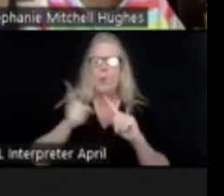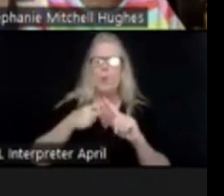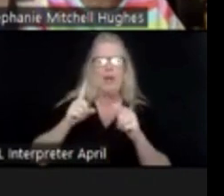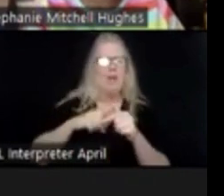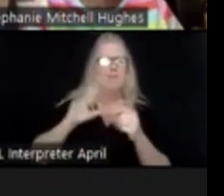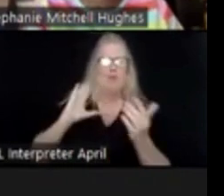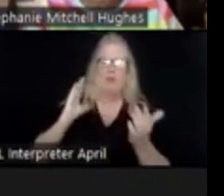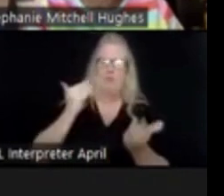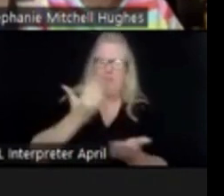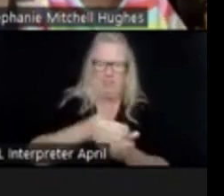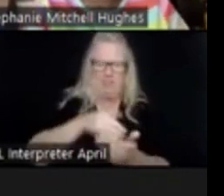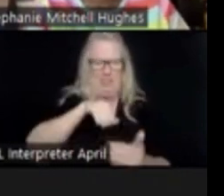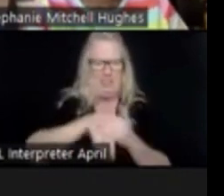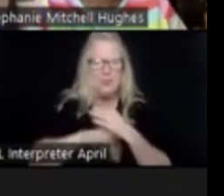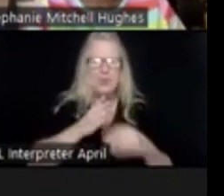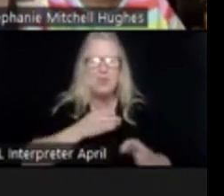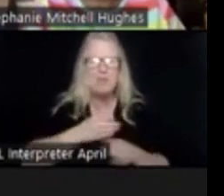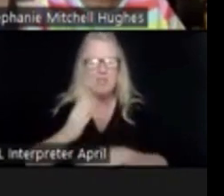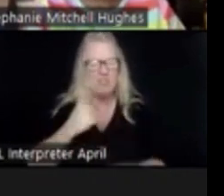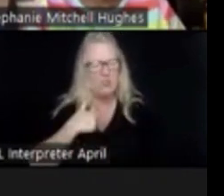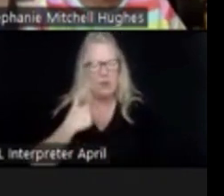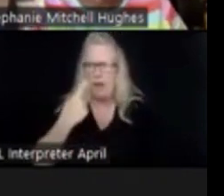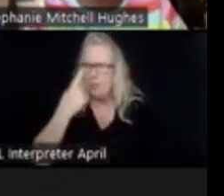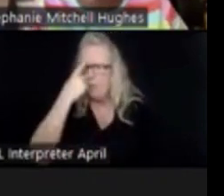I THOUGHT WE HAVE TO DO SOMETHING.